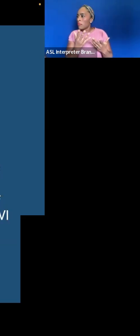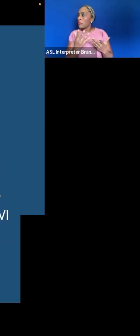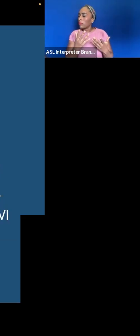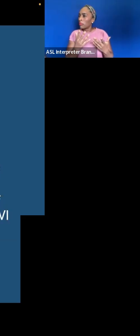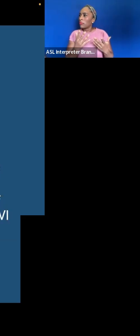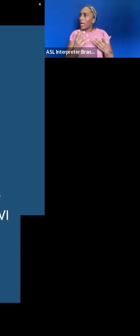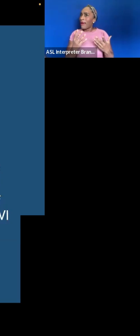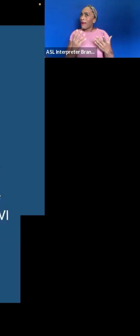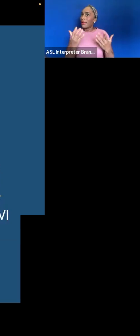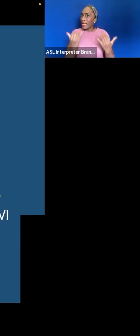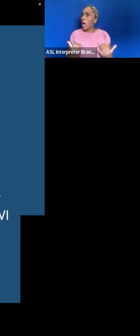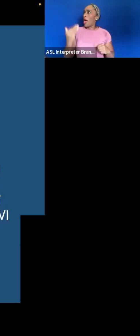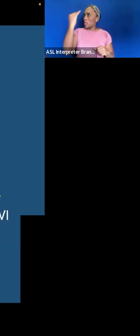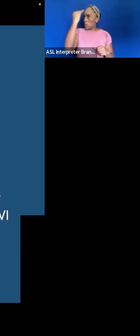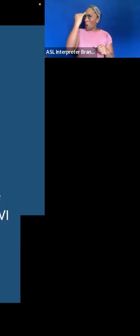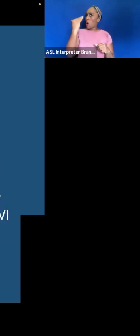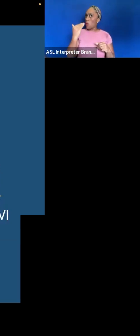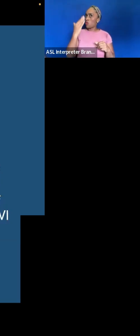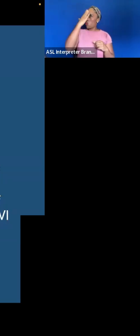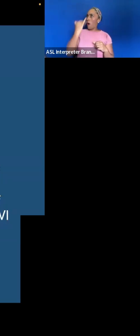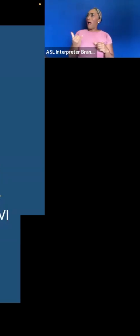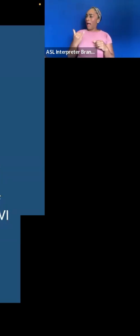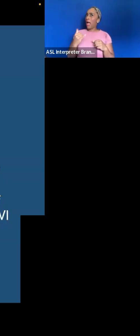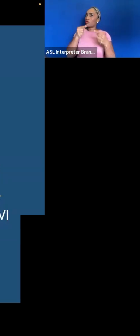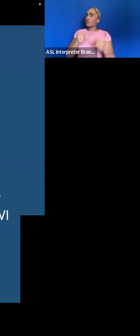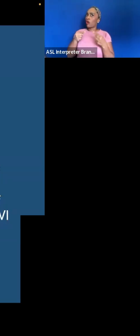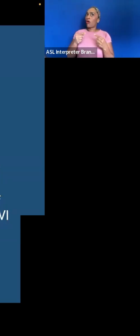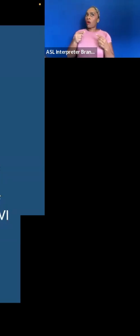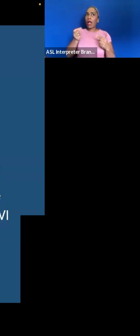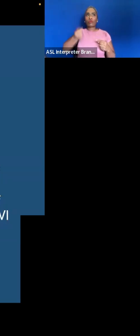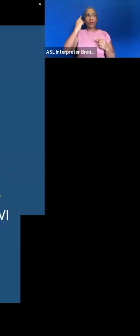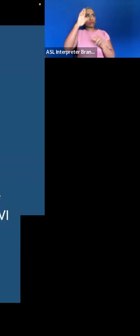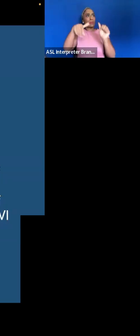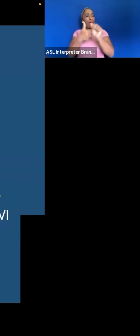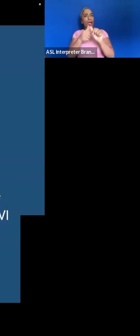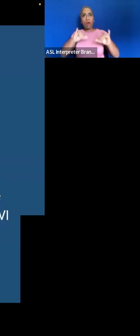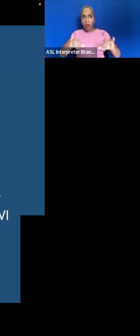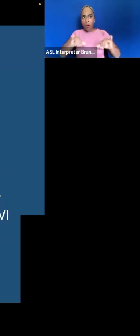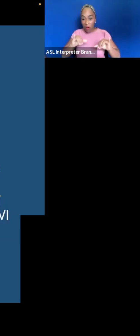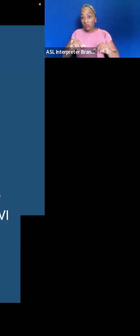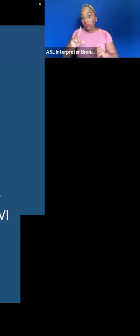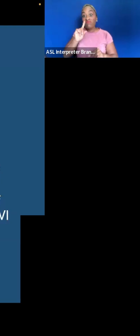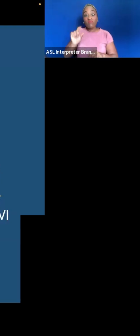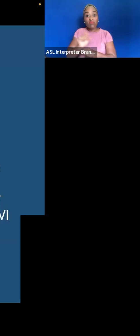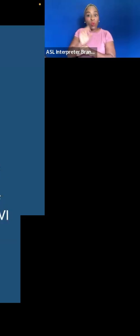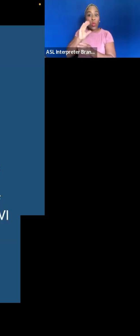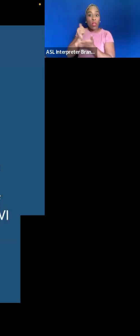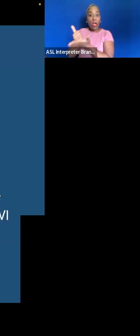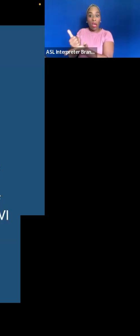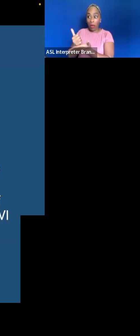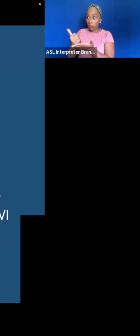Like I understand better why I'm struggling. It, you know, it helps to, you know, and I see that a lot with other kids too.